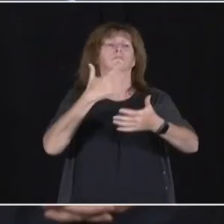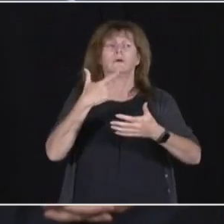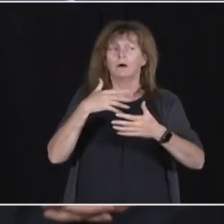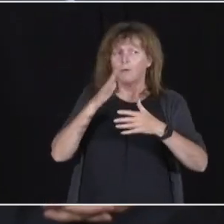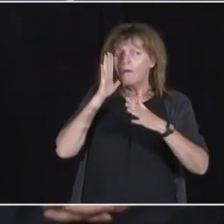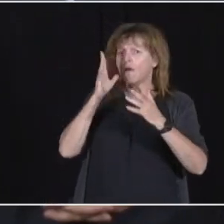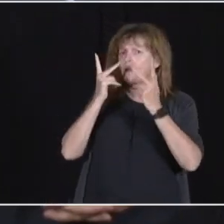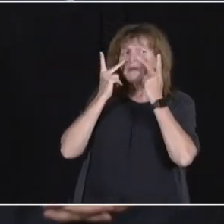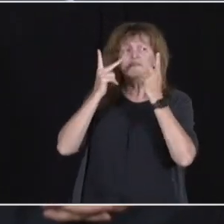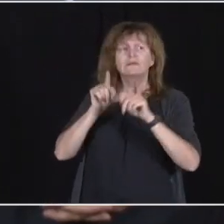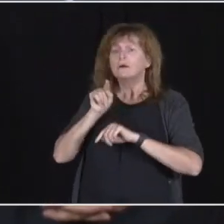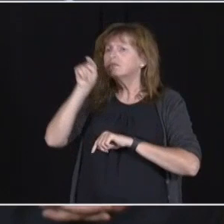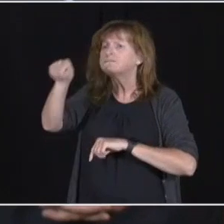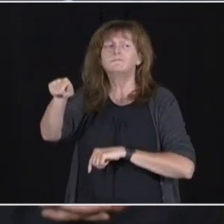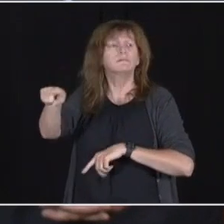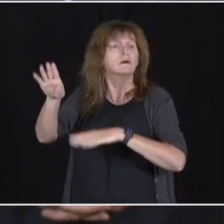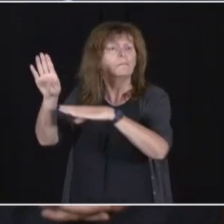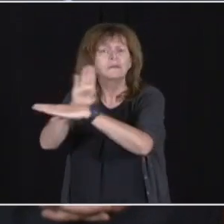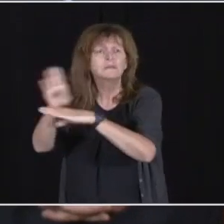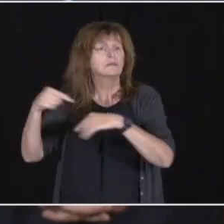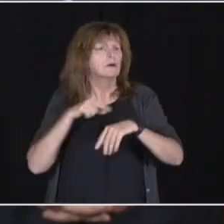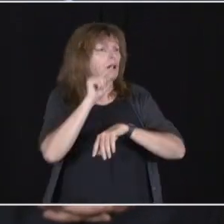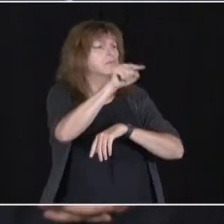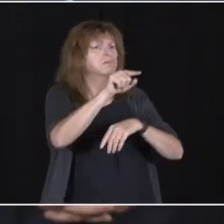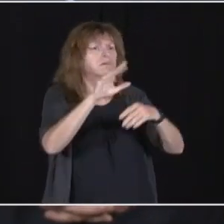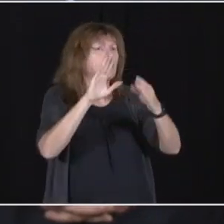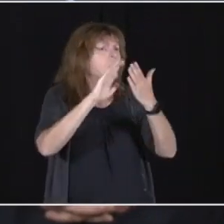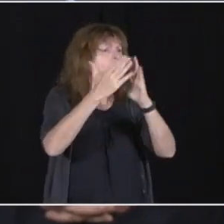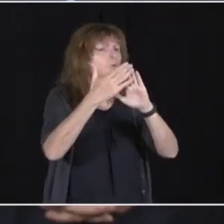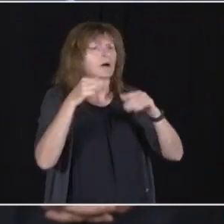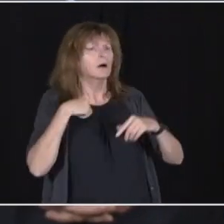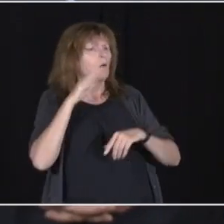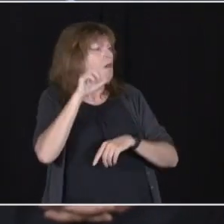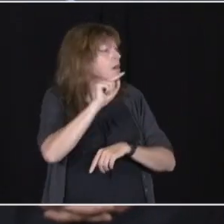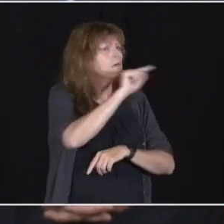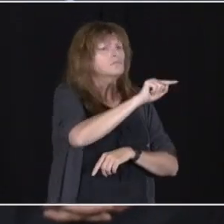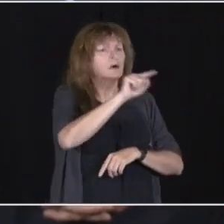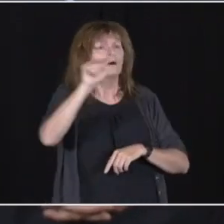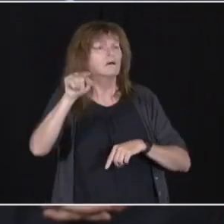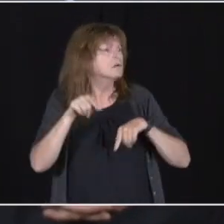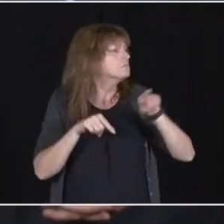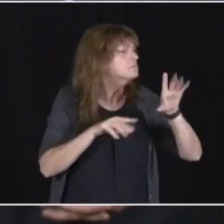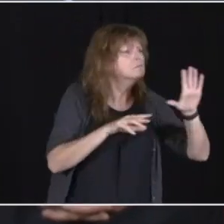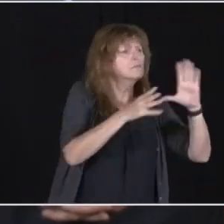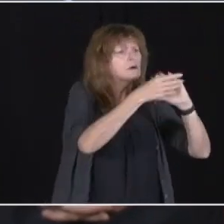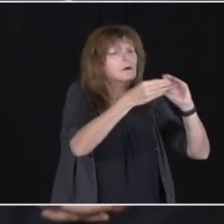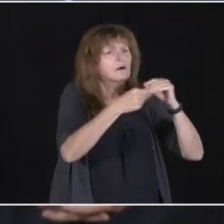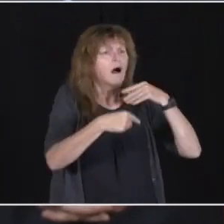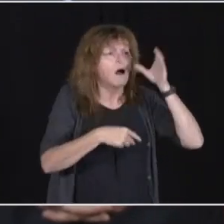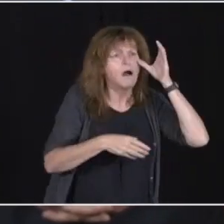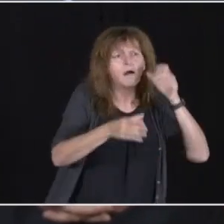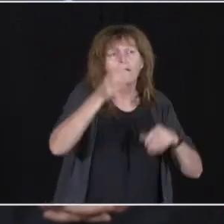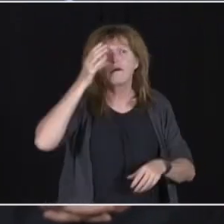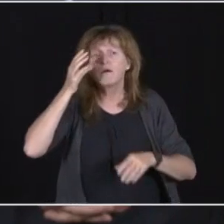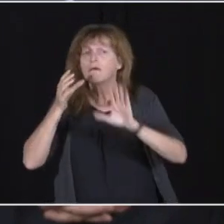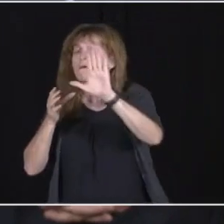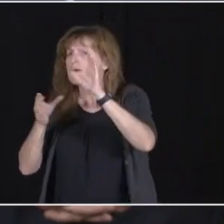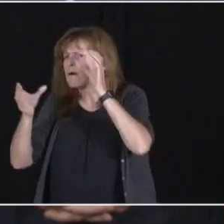We will visit as many businesses as we can. We will visit as many communities as we can. To thank them, to hear their stories.